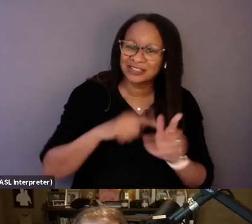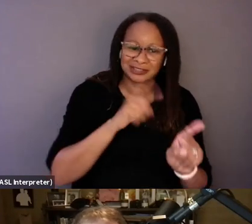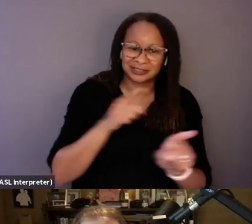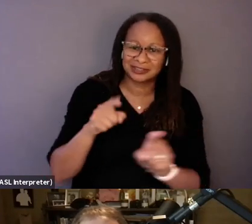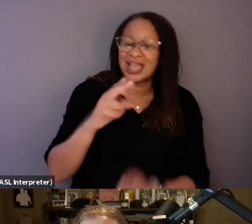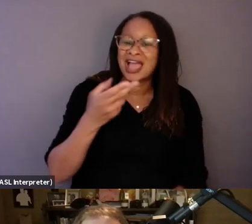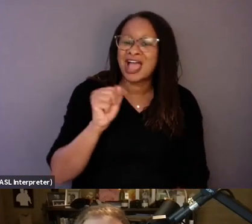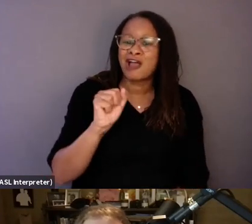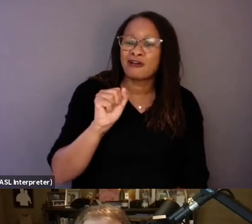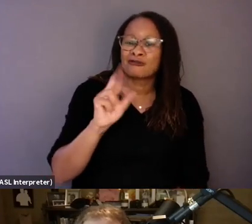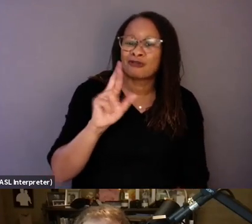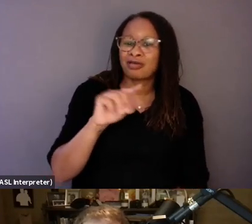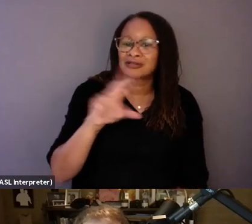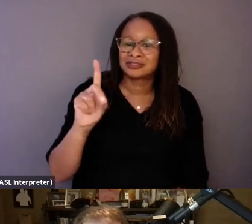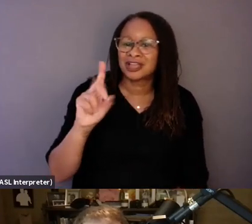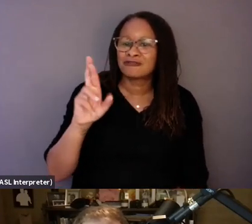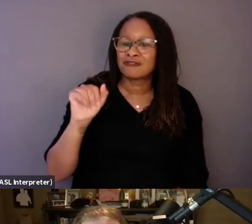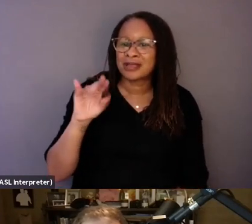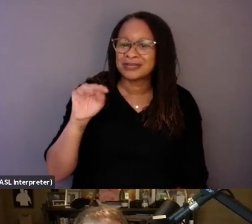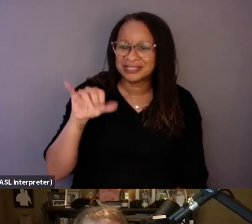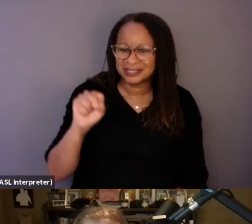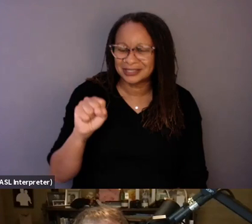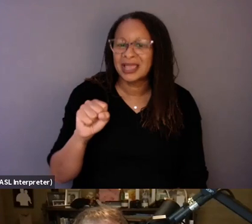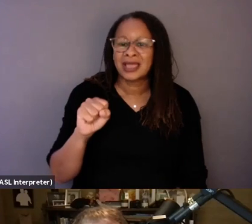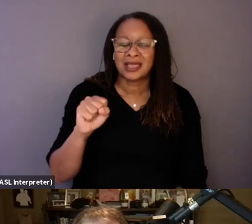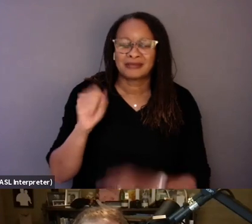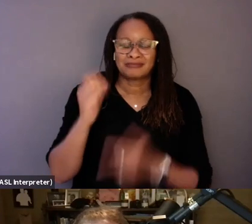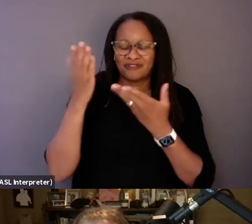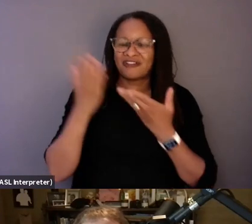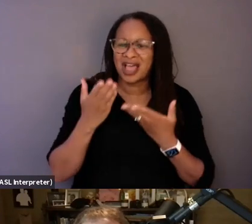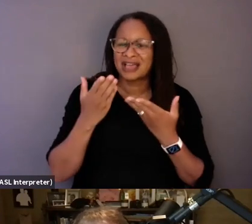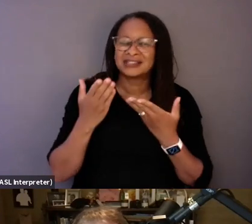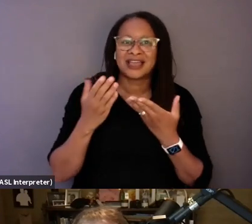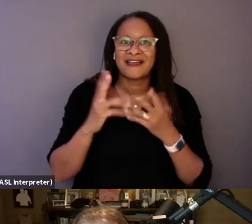in this film provides such a incredibly valuable kind of narrative perspective.